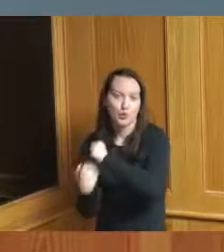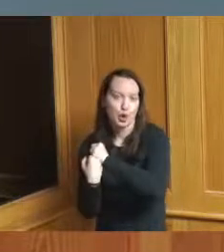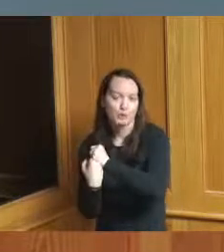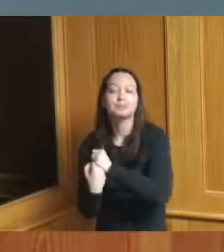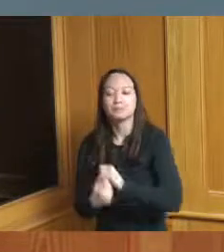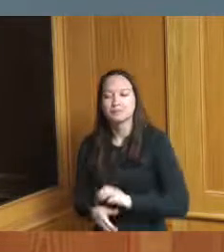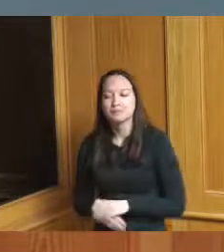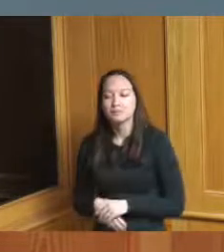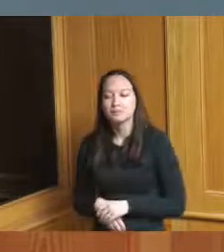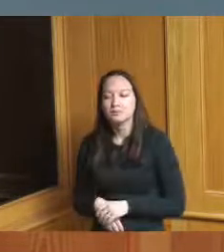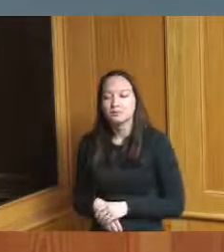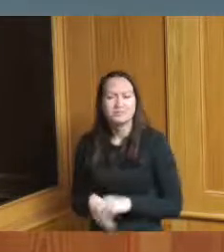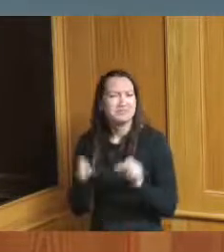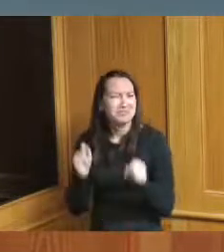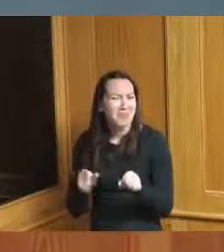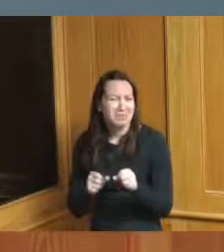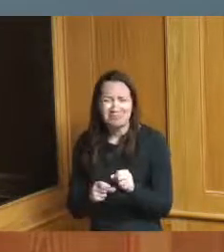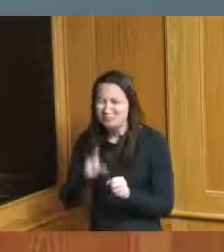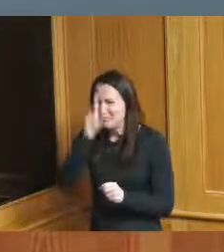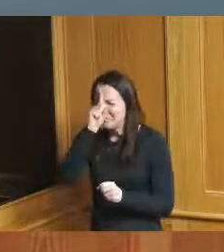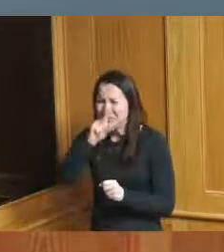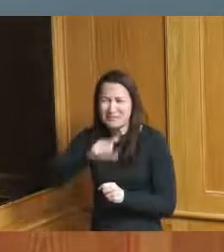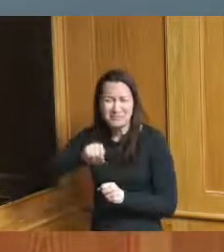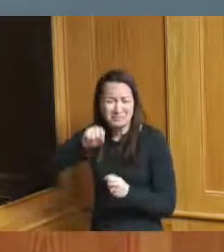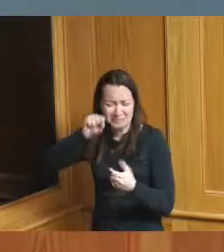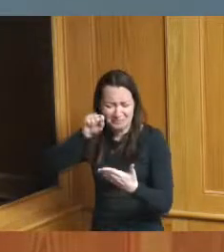and I'll probably read most of it because it's extremely important